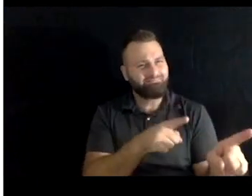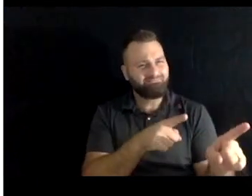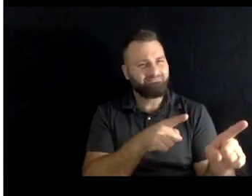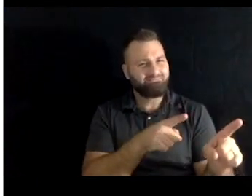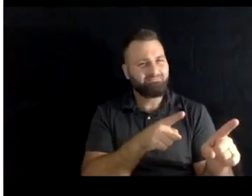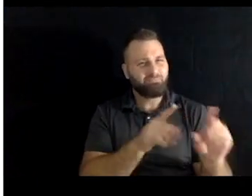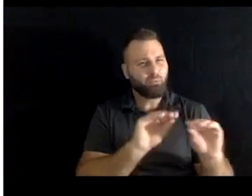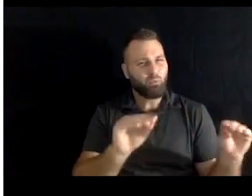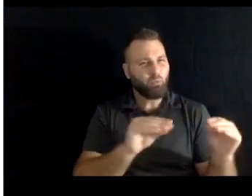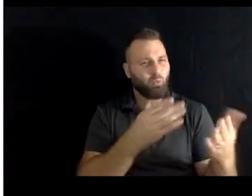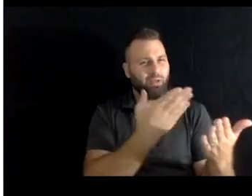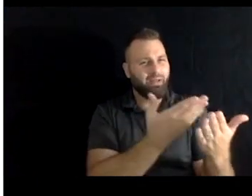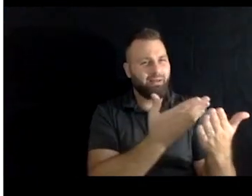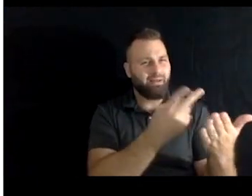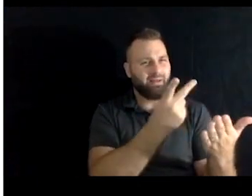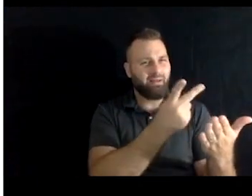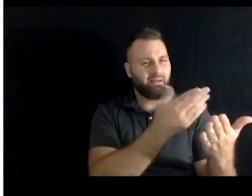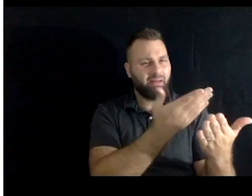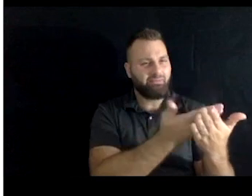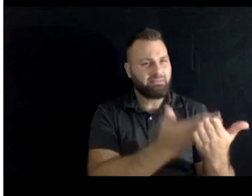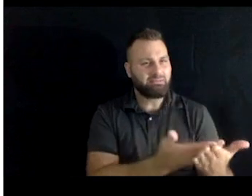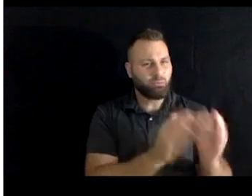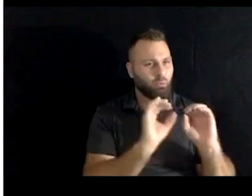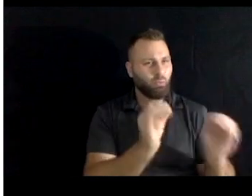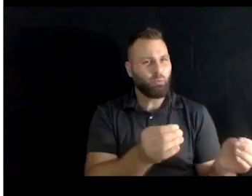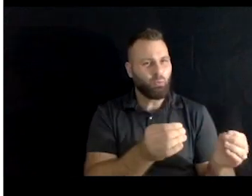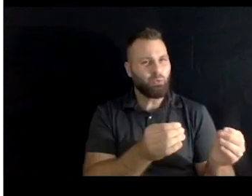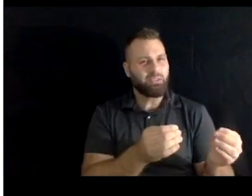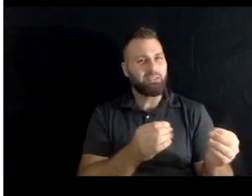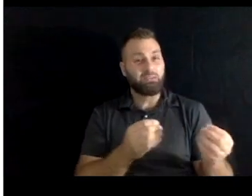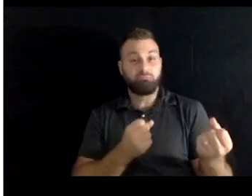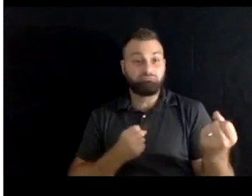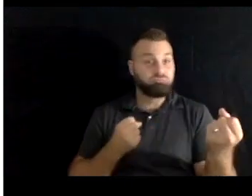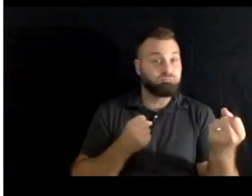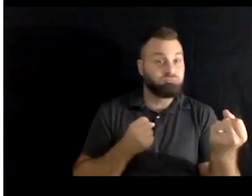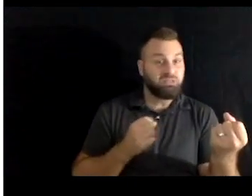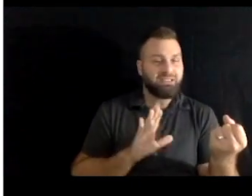If there's no evidence that it's been effective, we need to think about whether